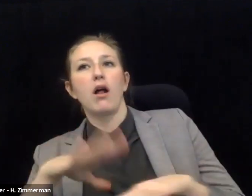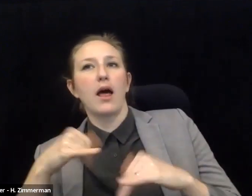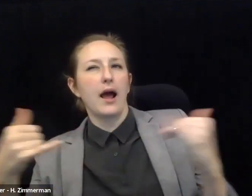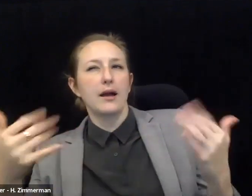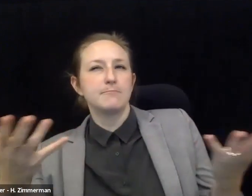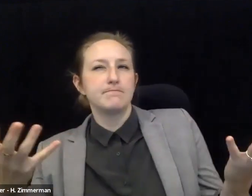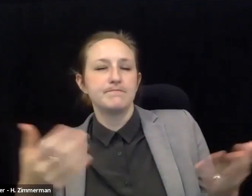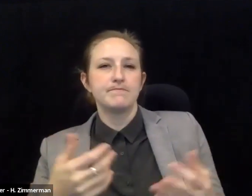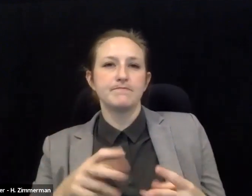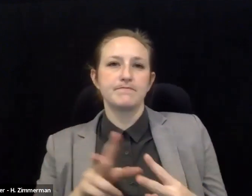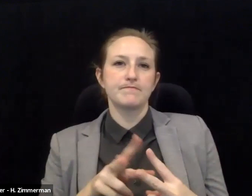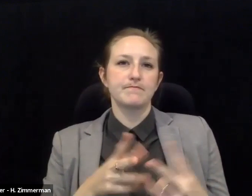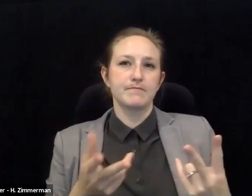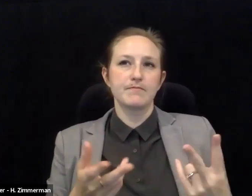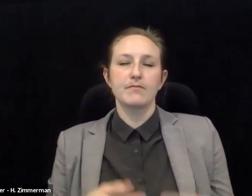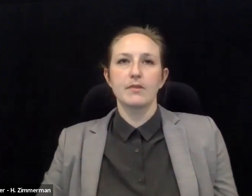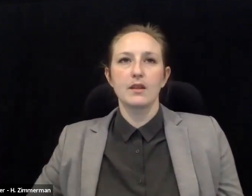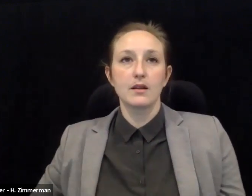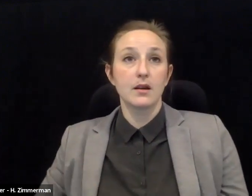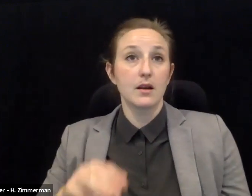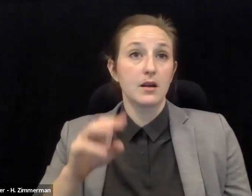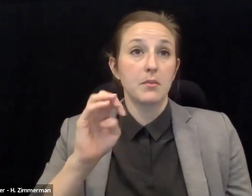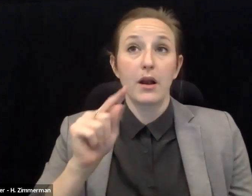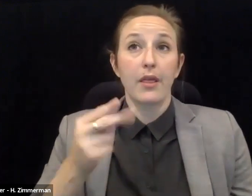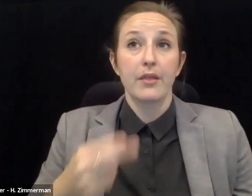Meredith Lopez, IREX: Those are really good